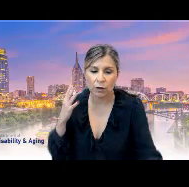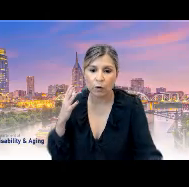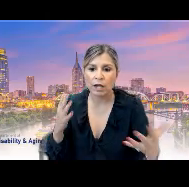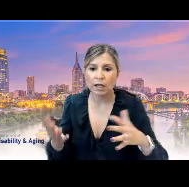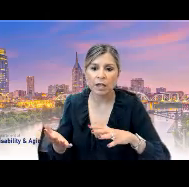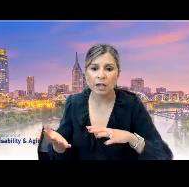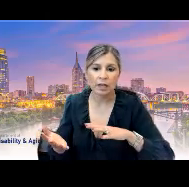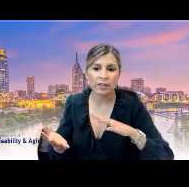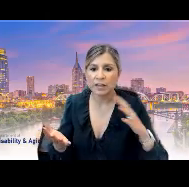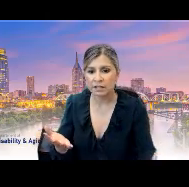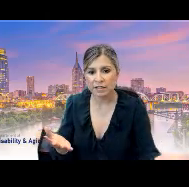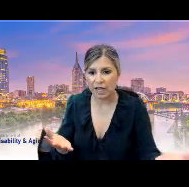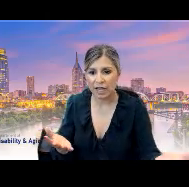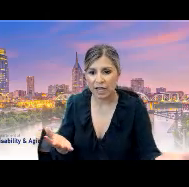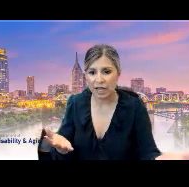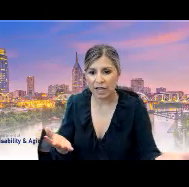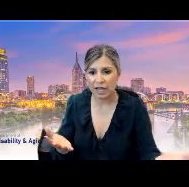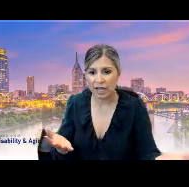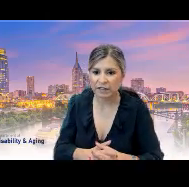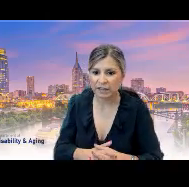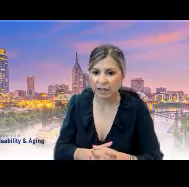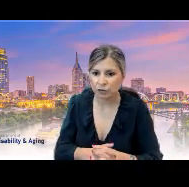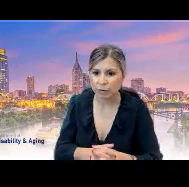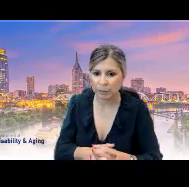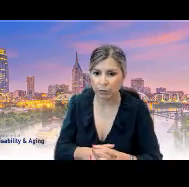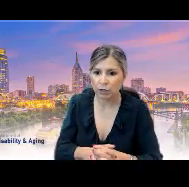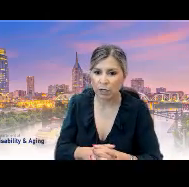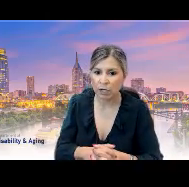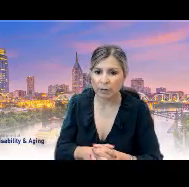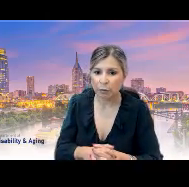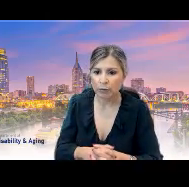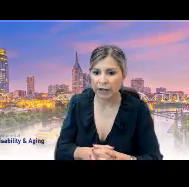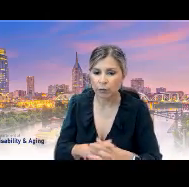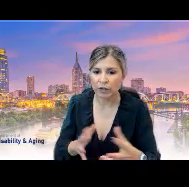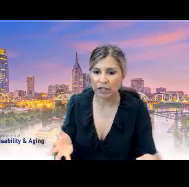So this helps about 2600 people that were provided with individual enrollment